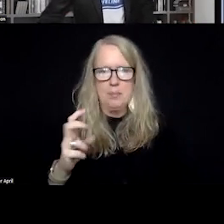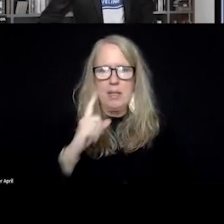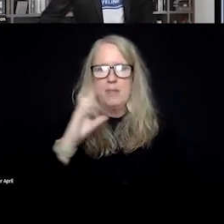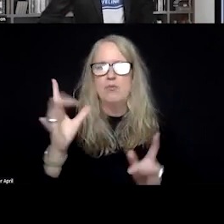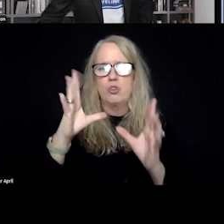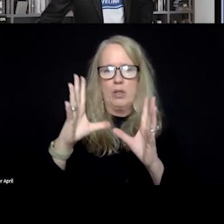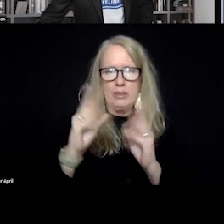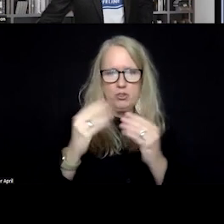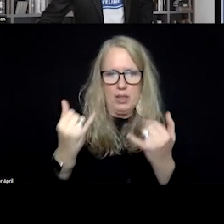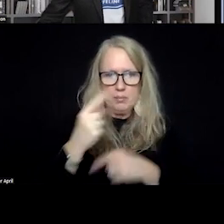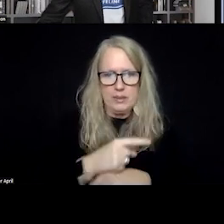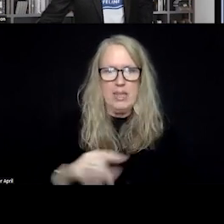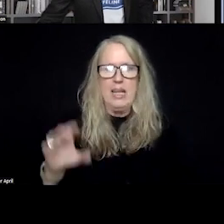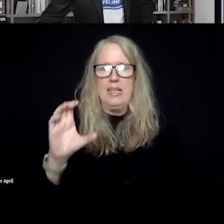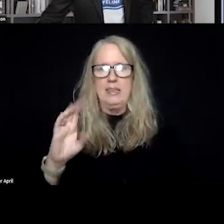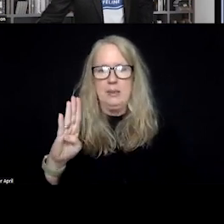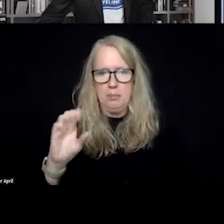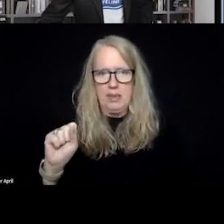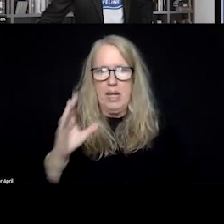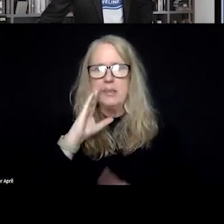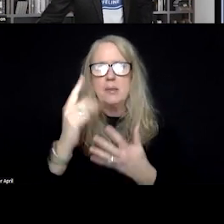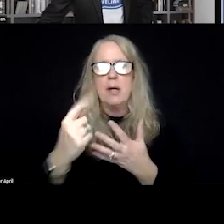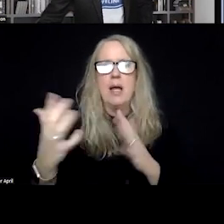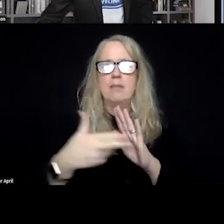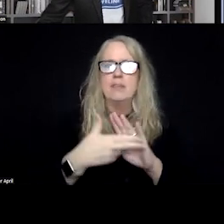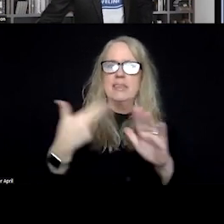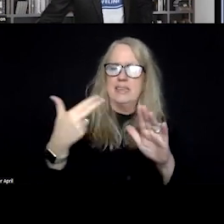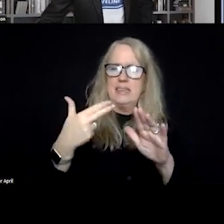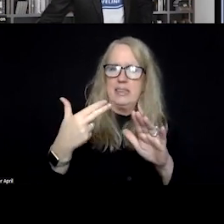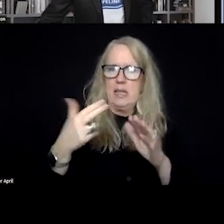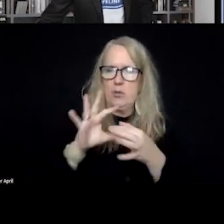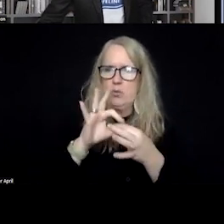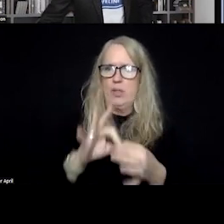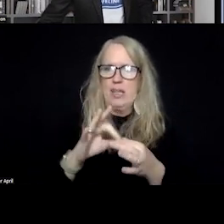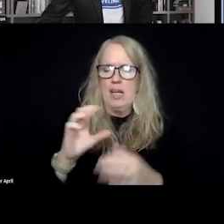TODAY. CBS NEWS ELIMINATING THE STIGMA SURROUNDING SUICIDE,